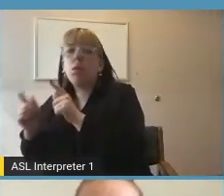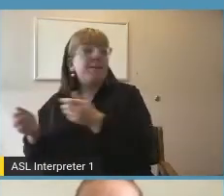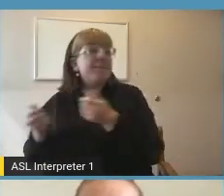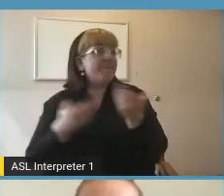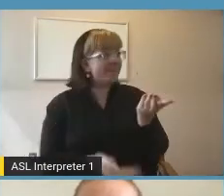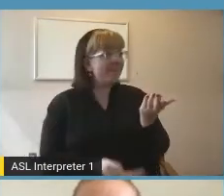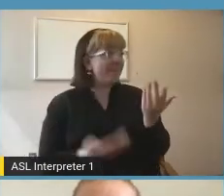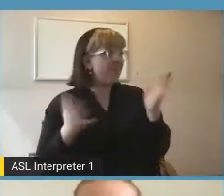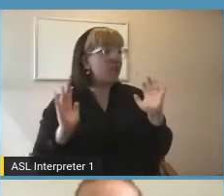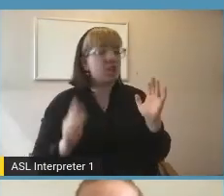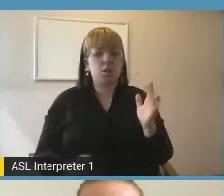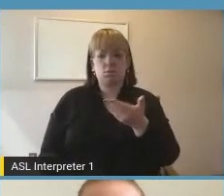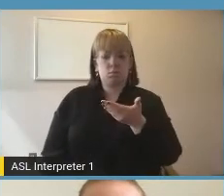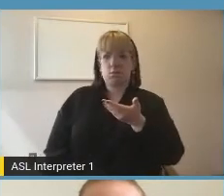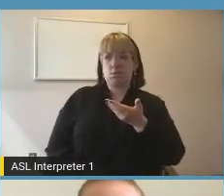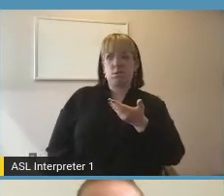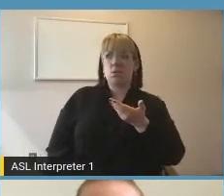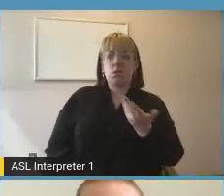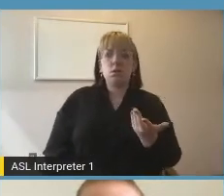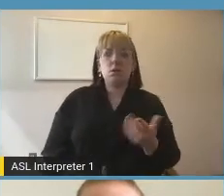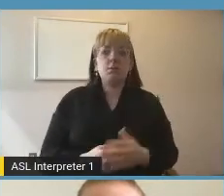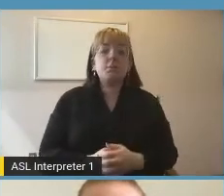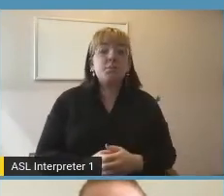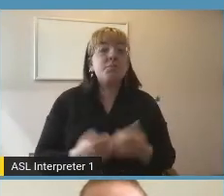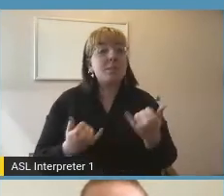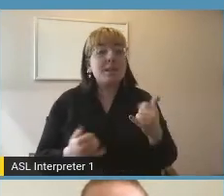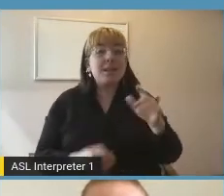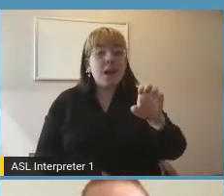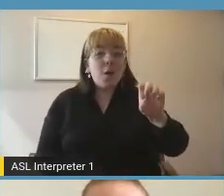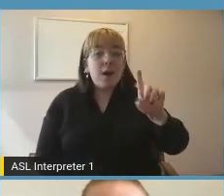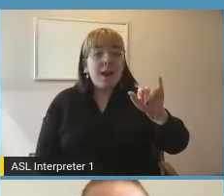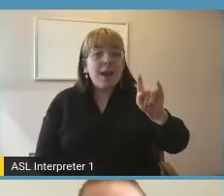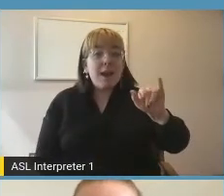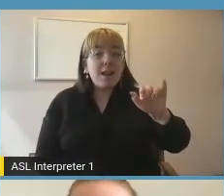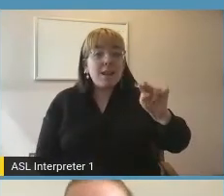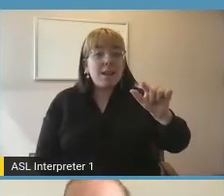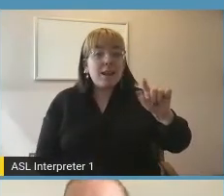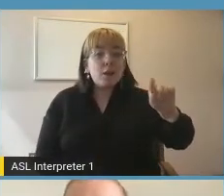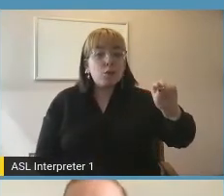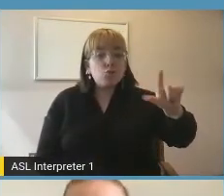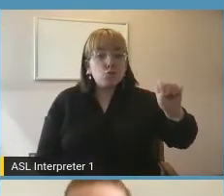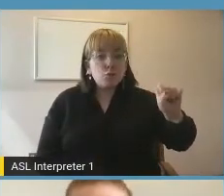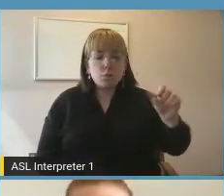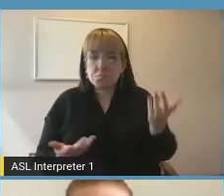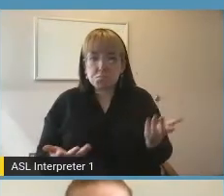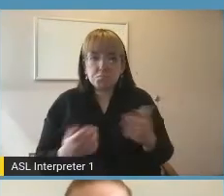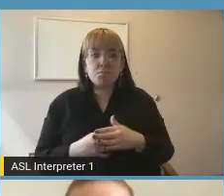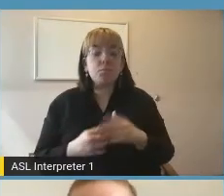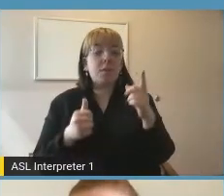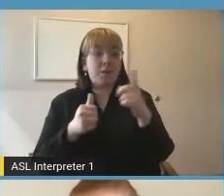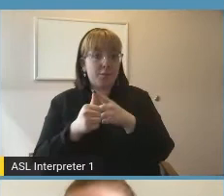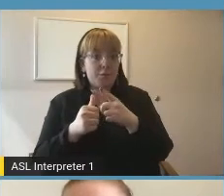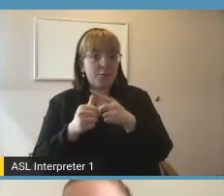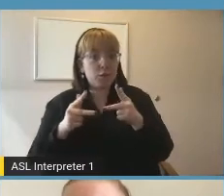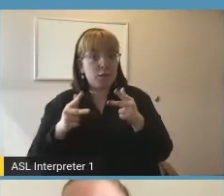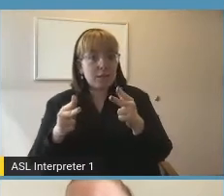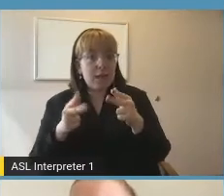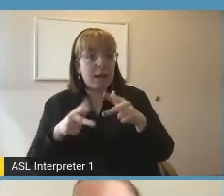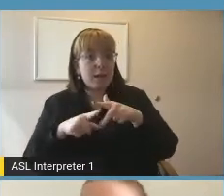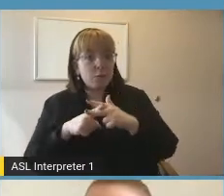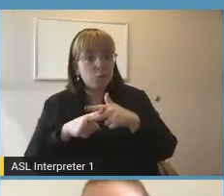Let's start by talking about editing tools. The first editing tool, this one I think was